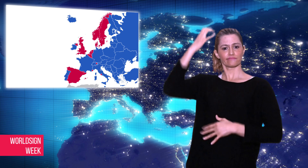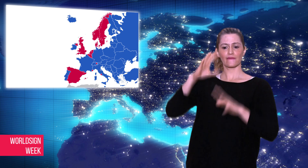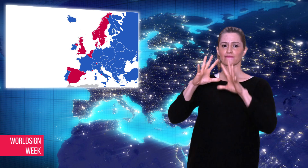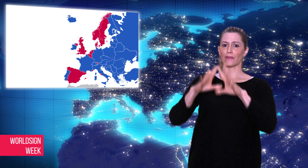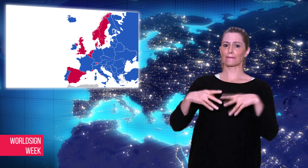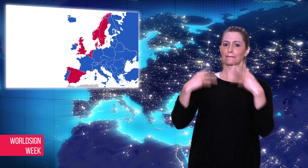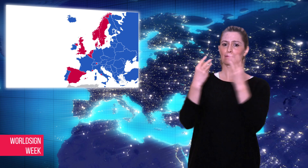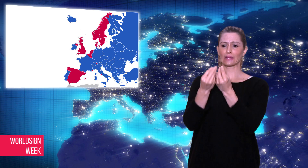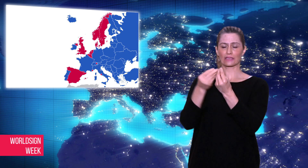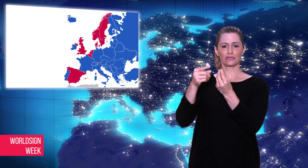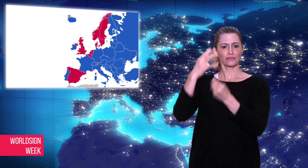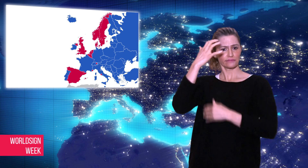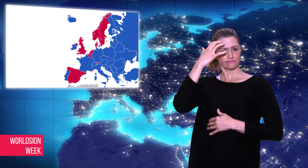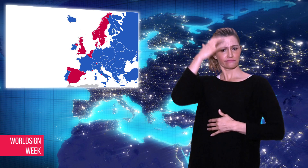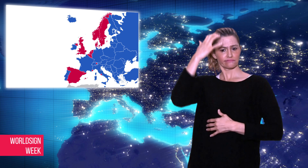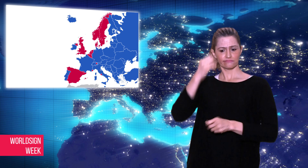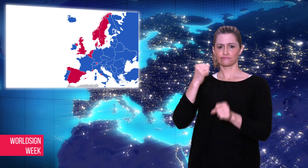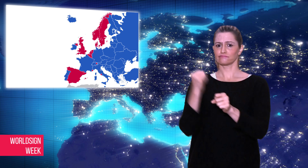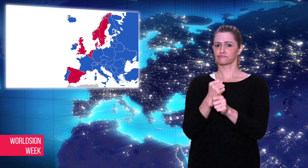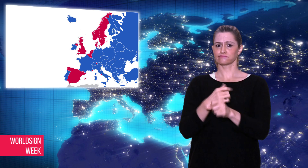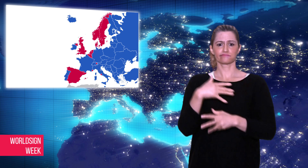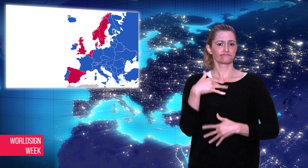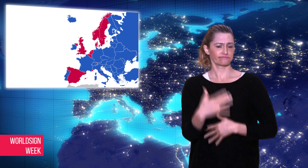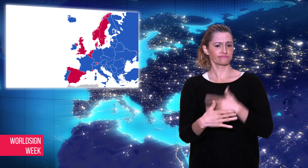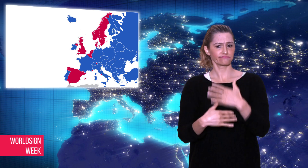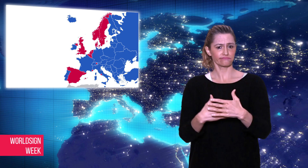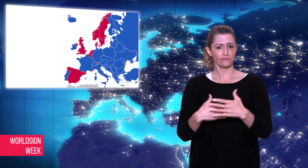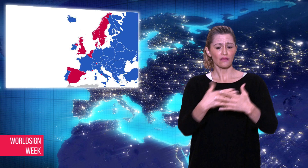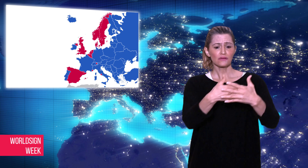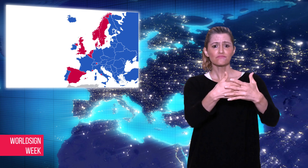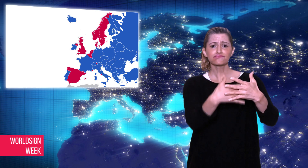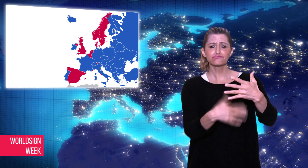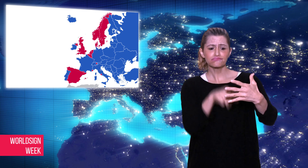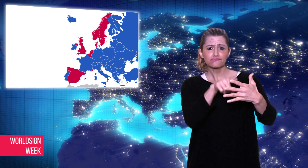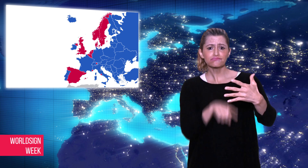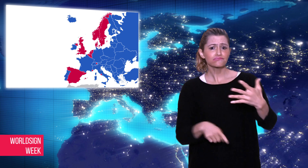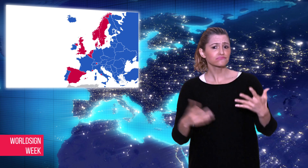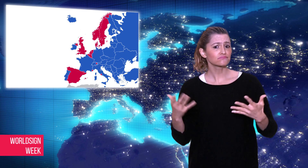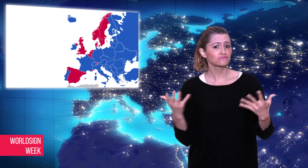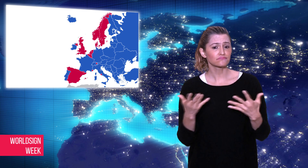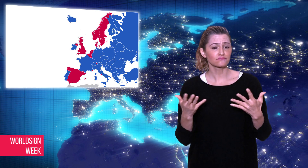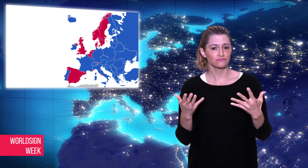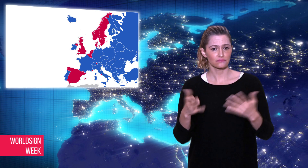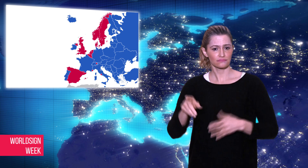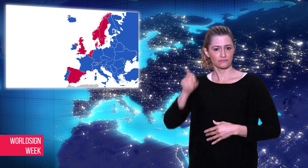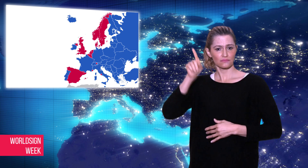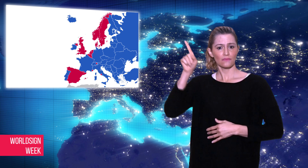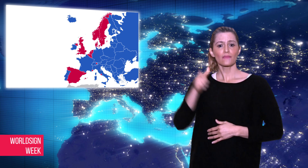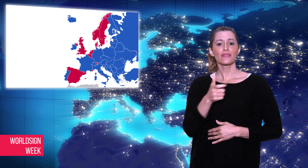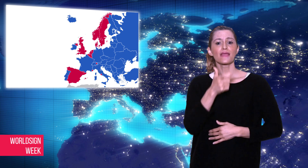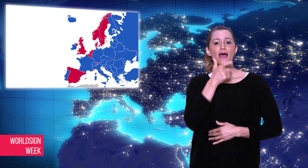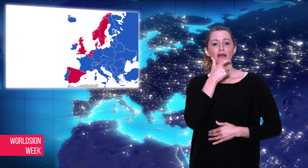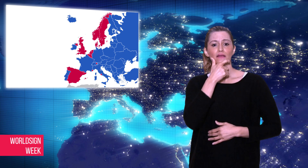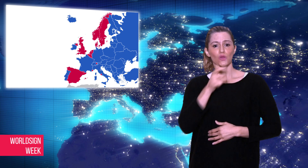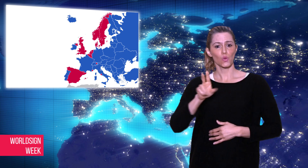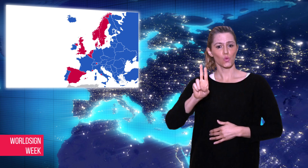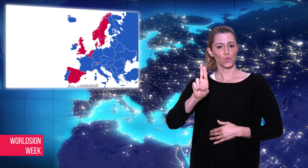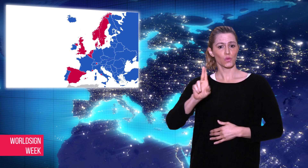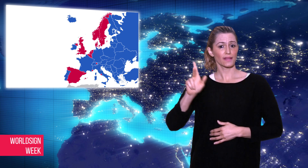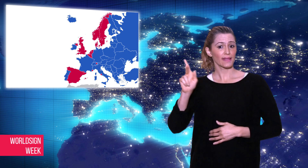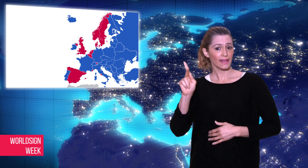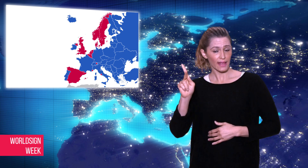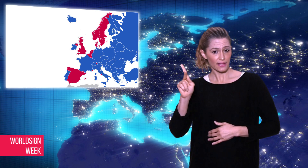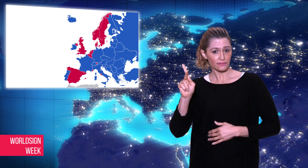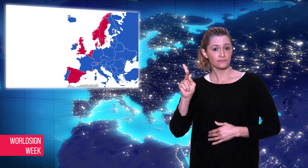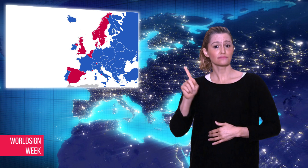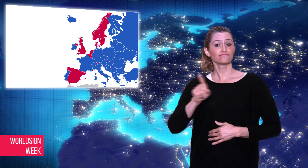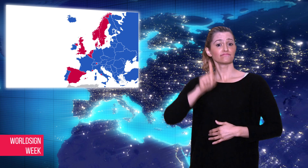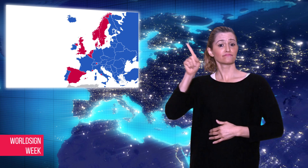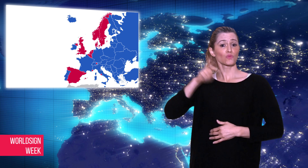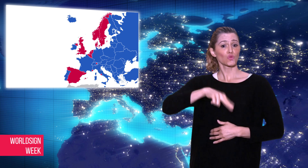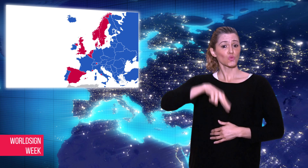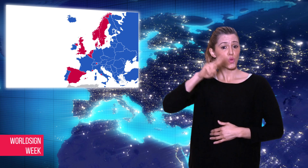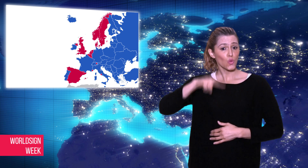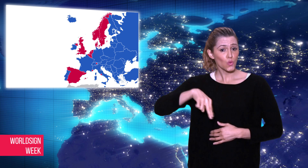monarchy, along with the United Kingdom, Norway,